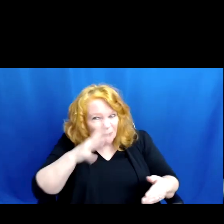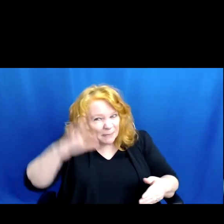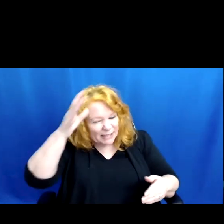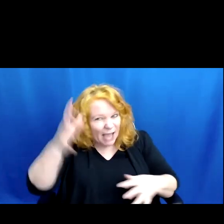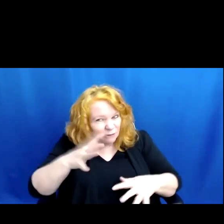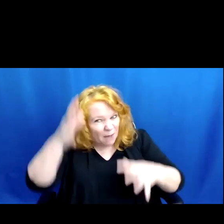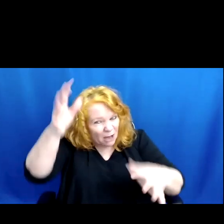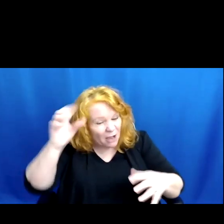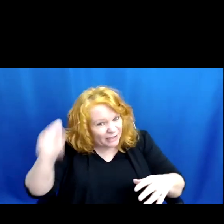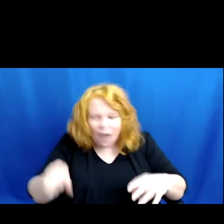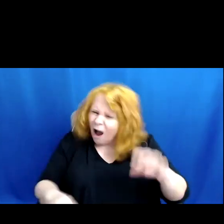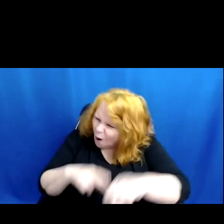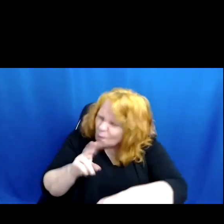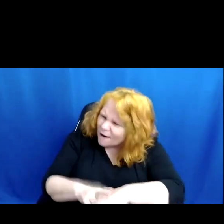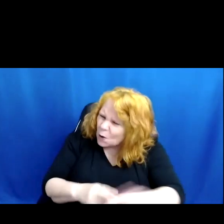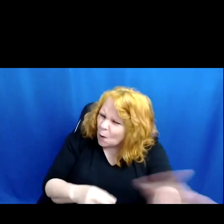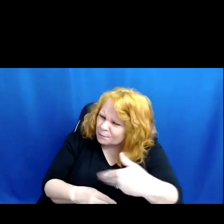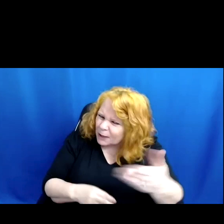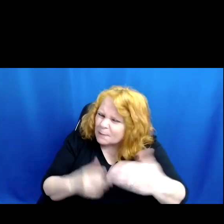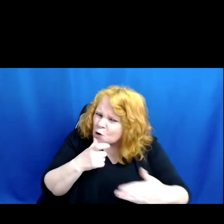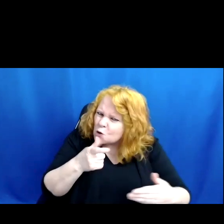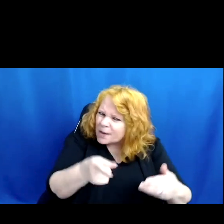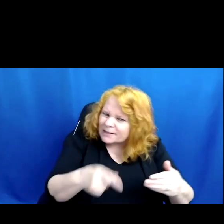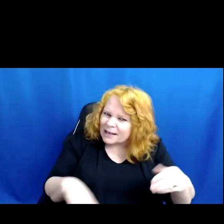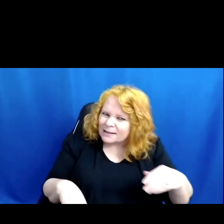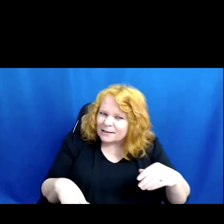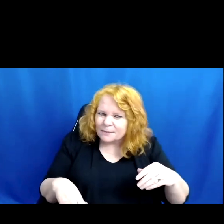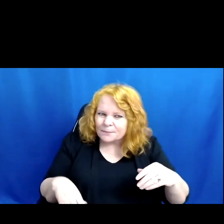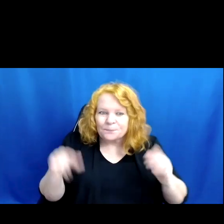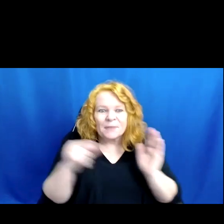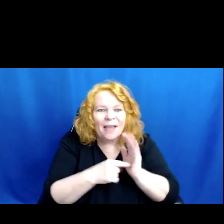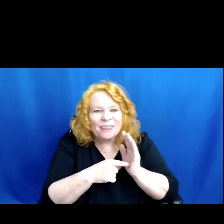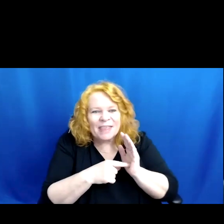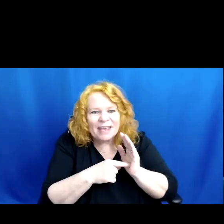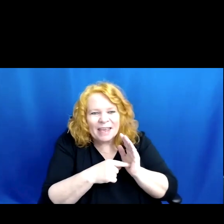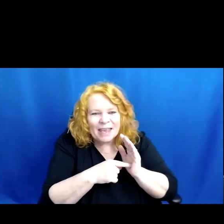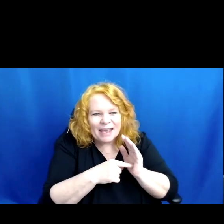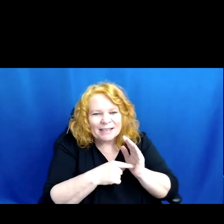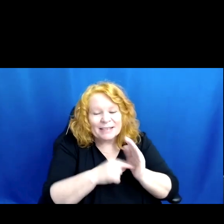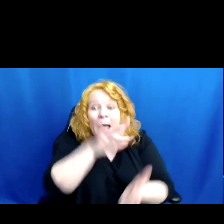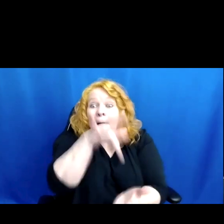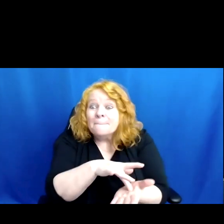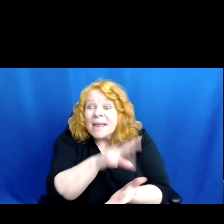carers. Of course you can. Who’s this Marvin? This is Midwest Marvin.